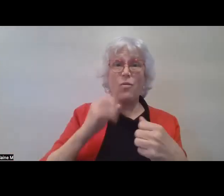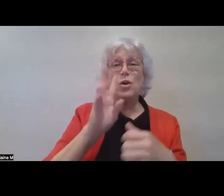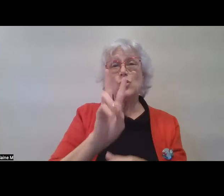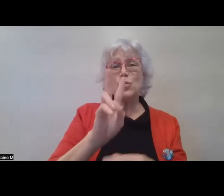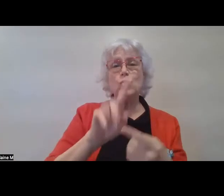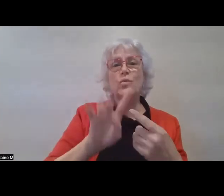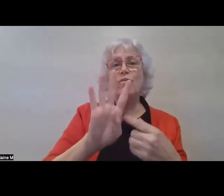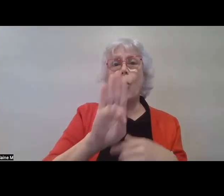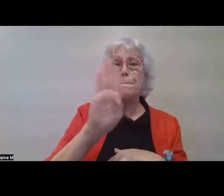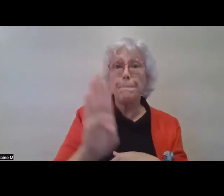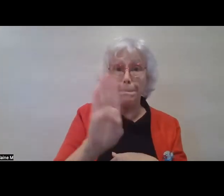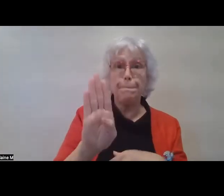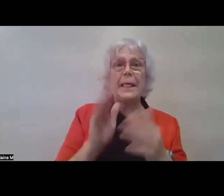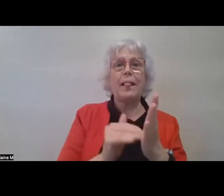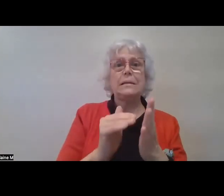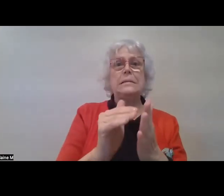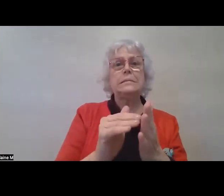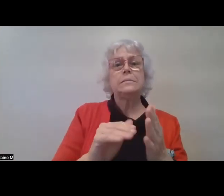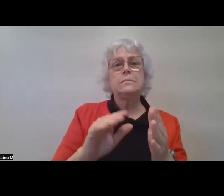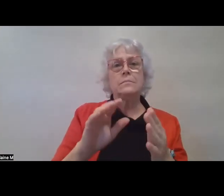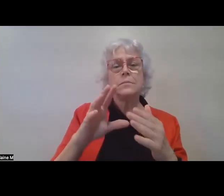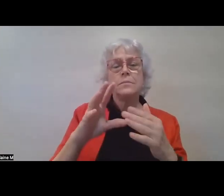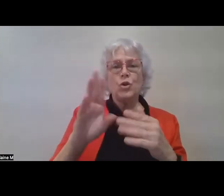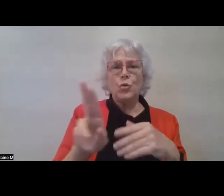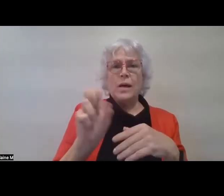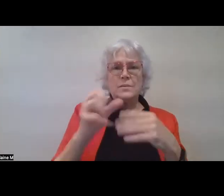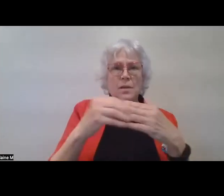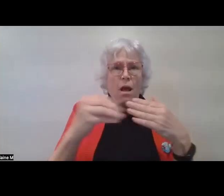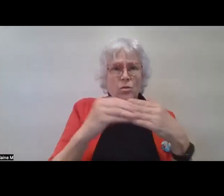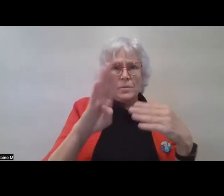per year by 2030. A study by the